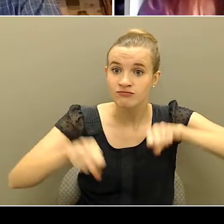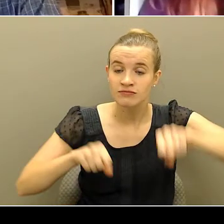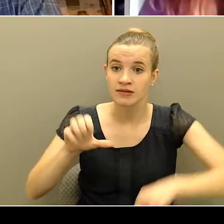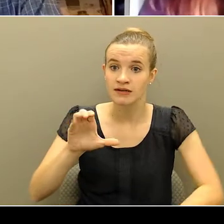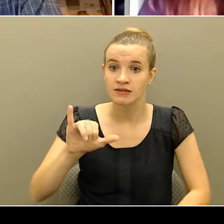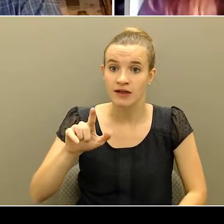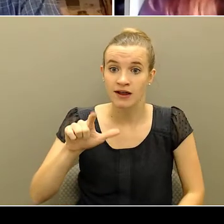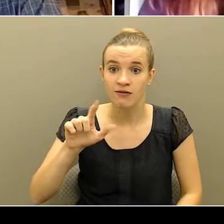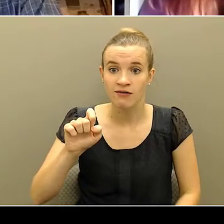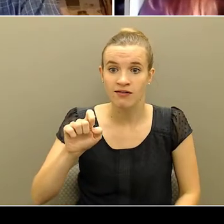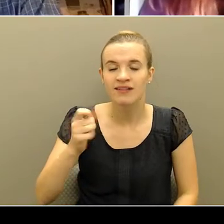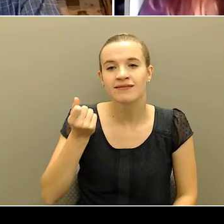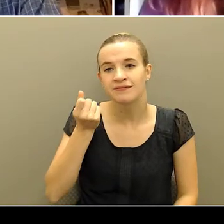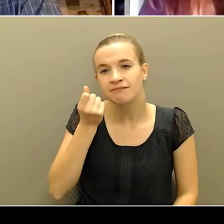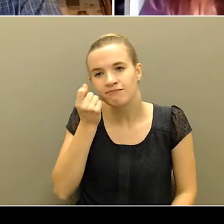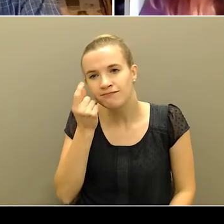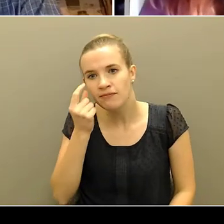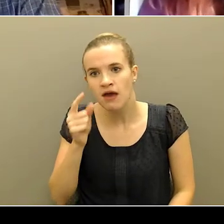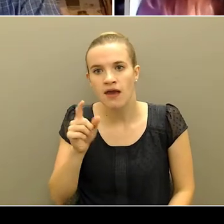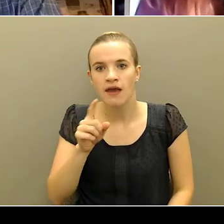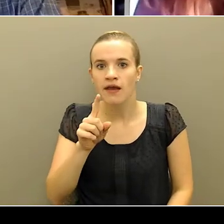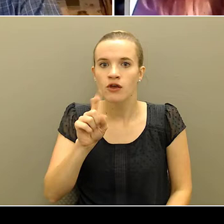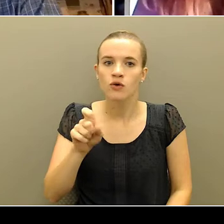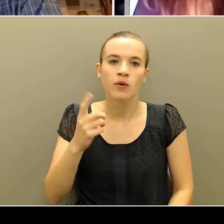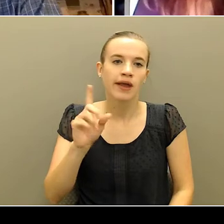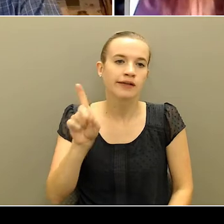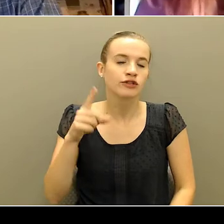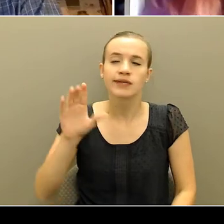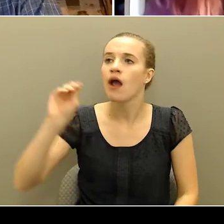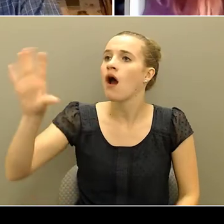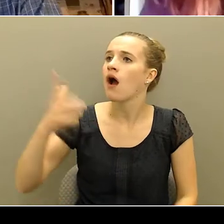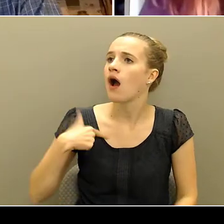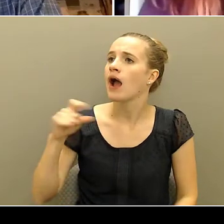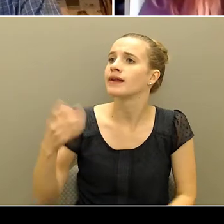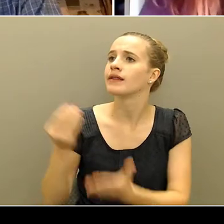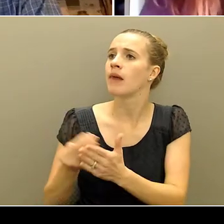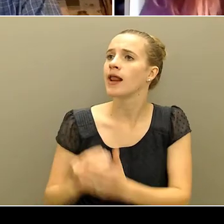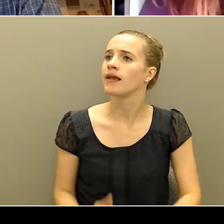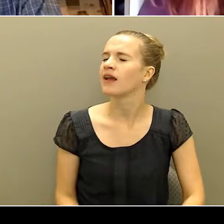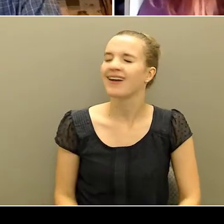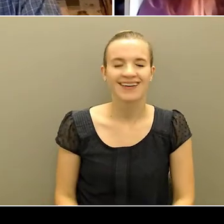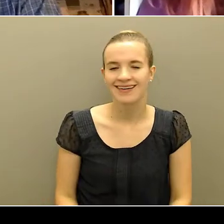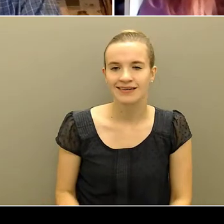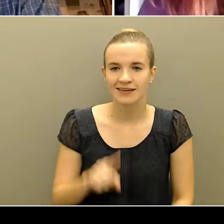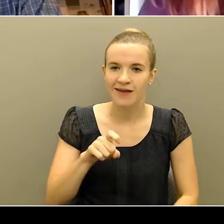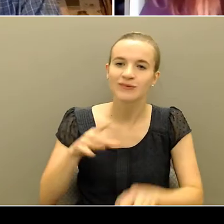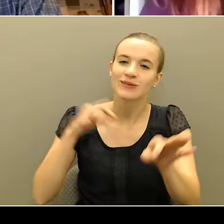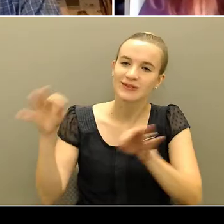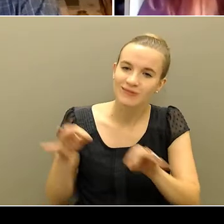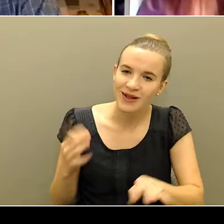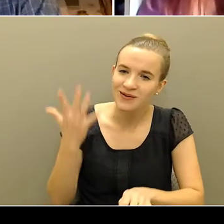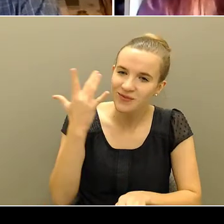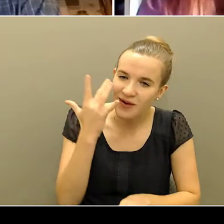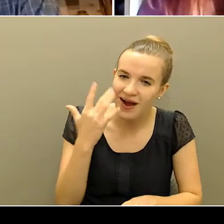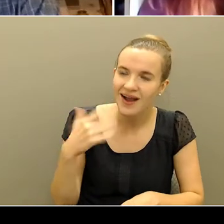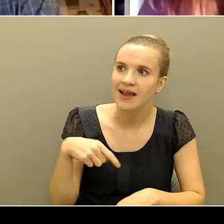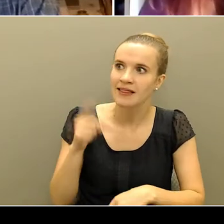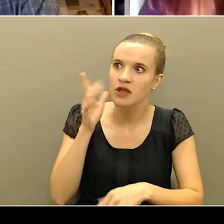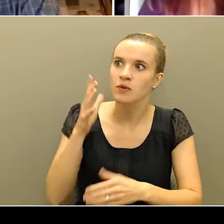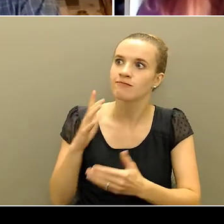want to use and, you know, are gonna take advantage of. You know, these people definitely work really hard to raise the money. So, of course, you